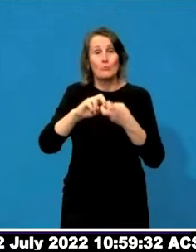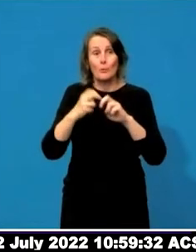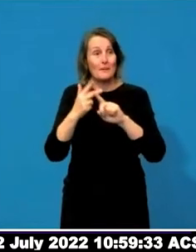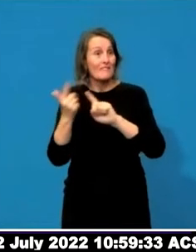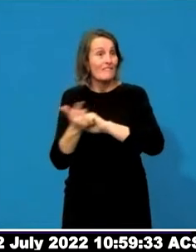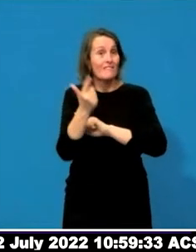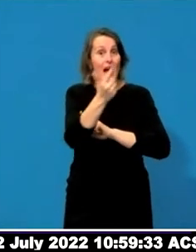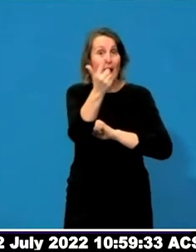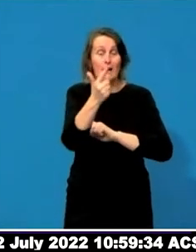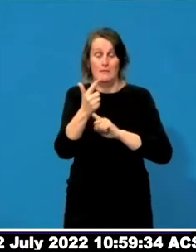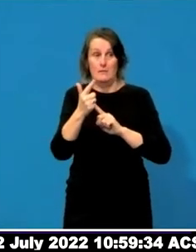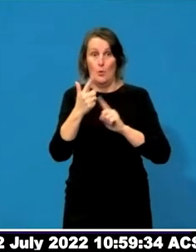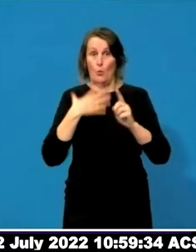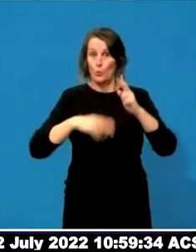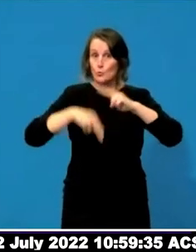is very expensive.